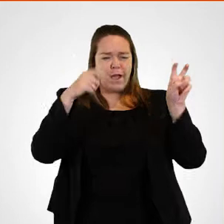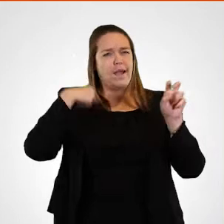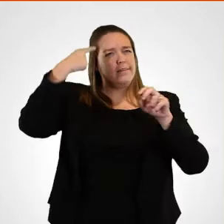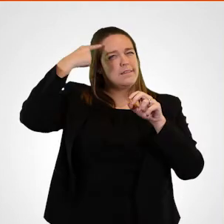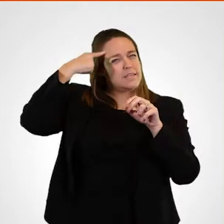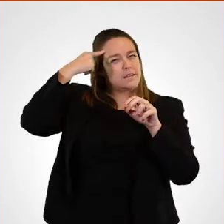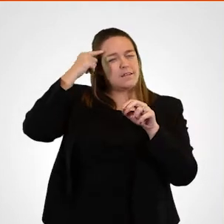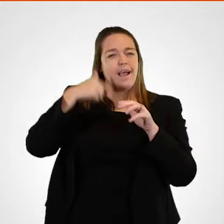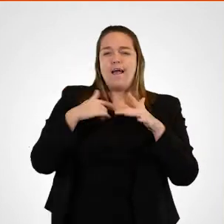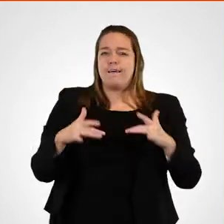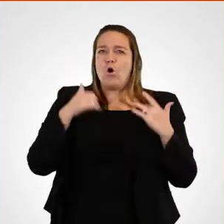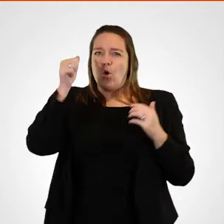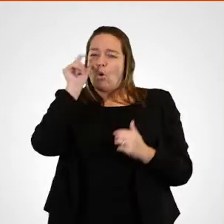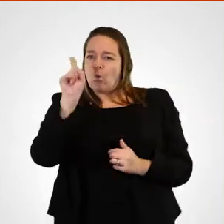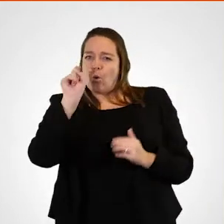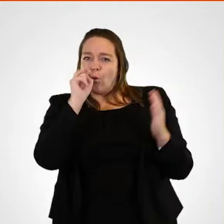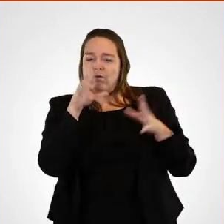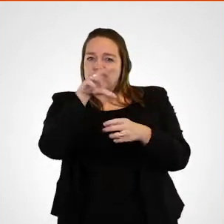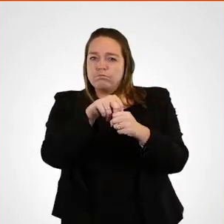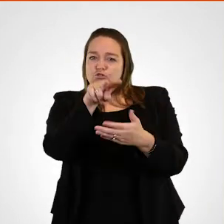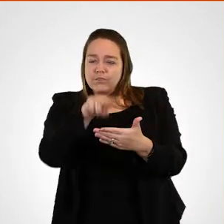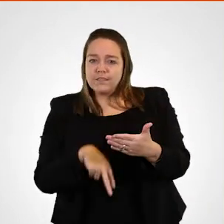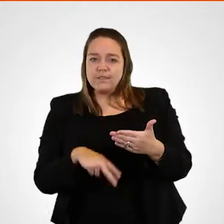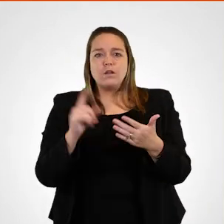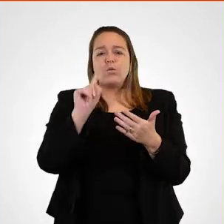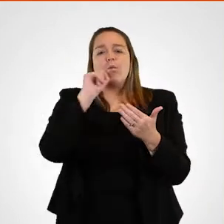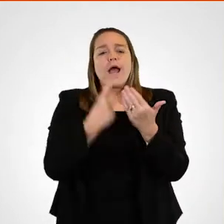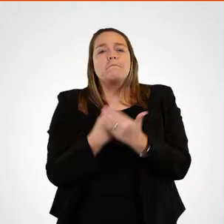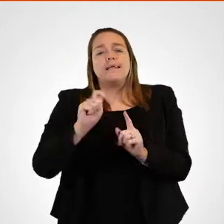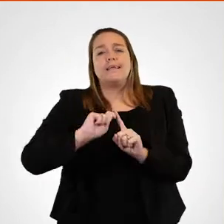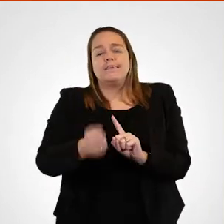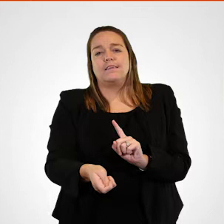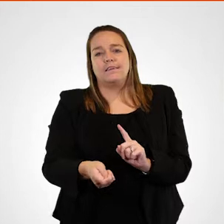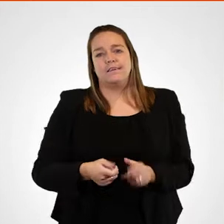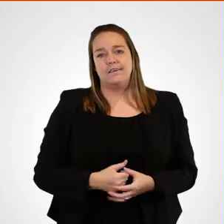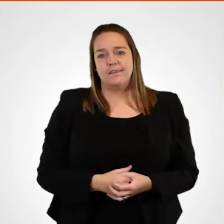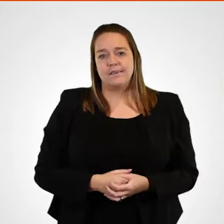they anticipate what they're reading and where this is going to go.